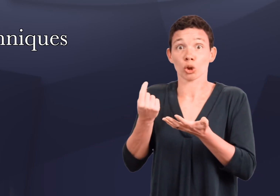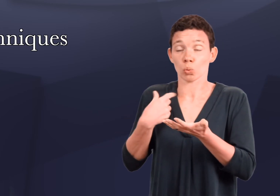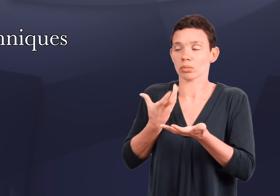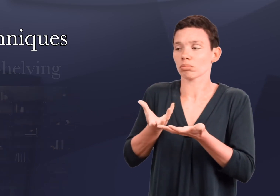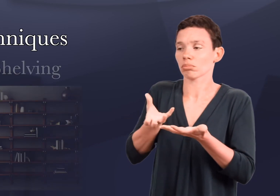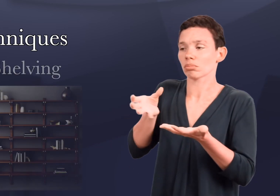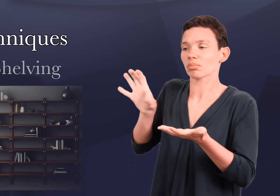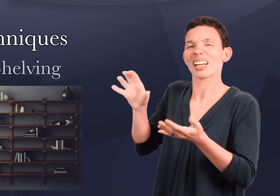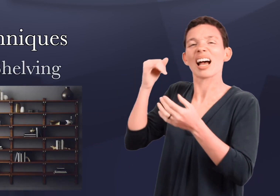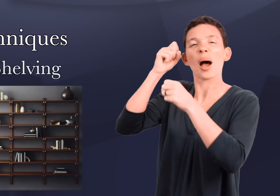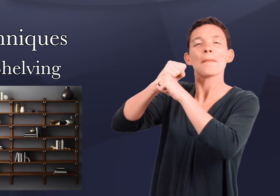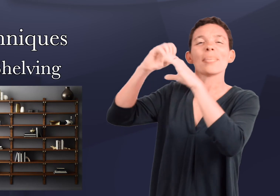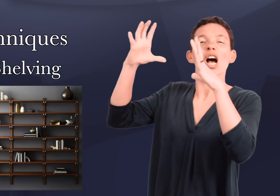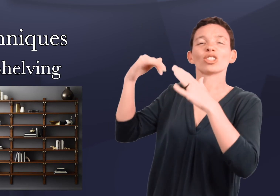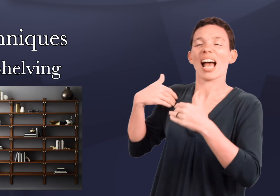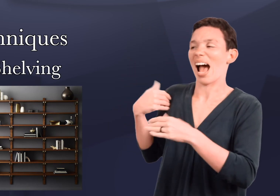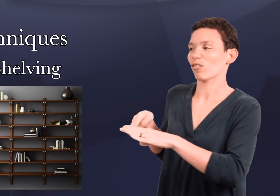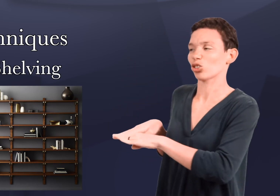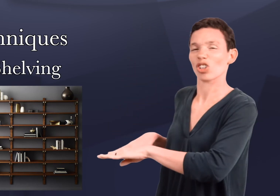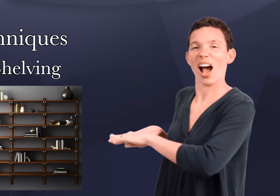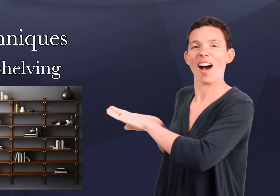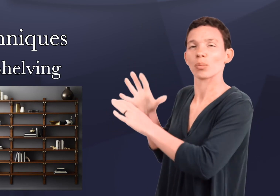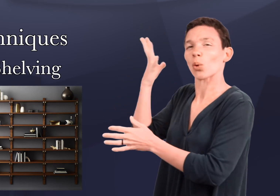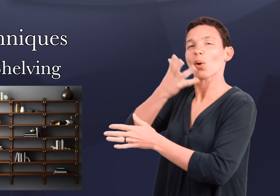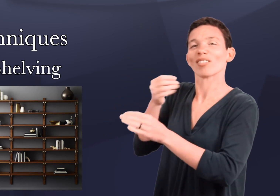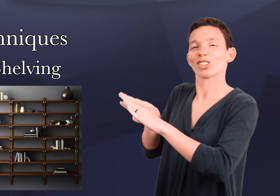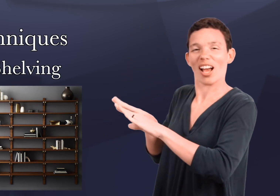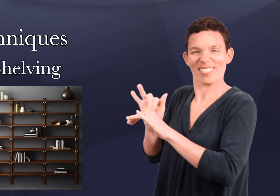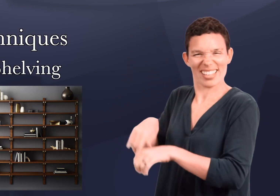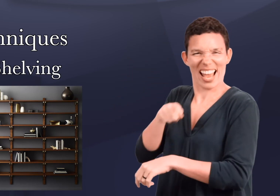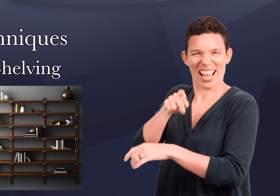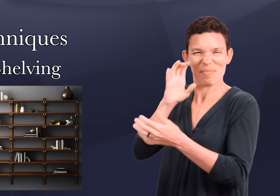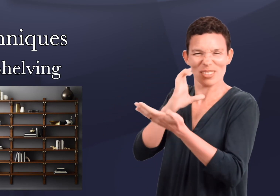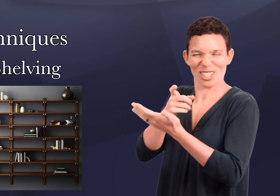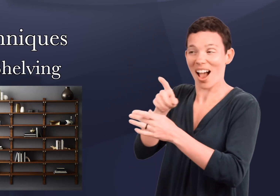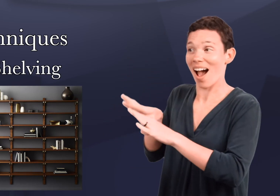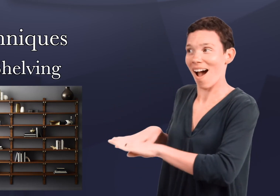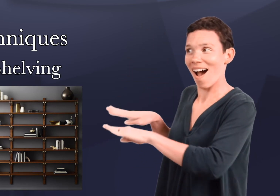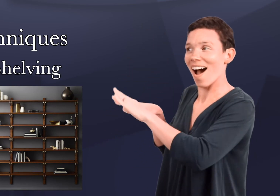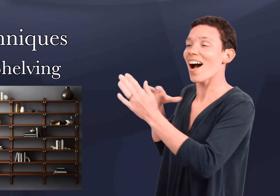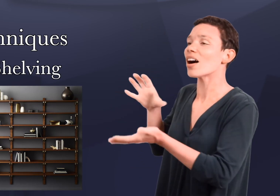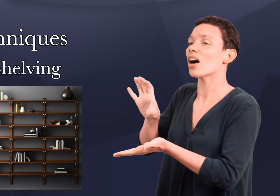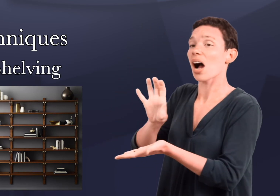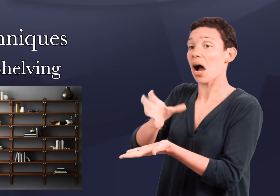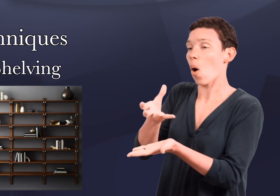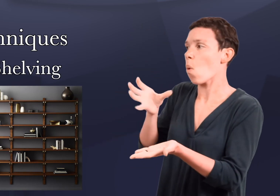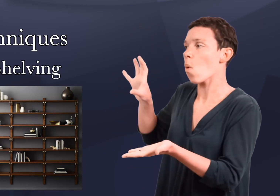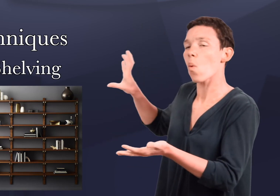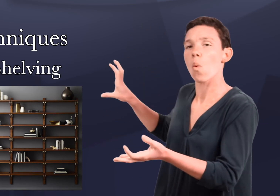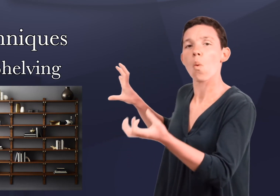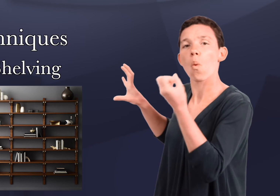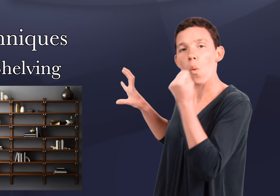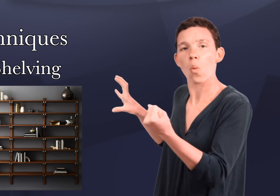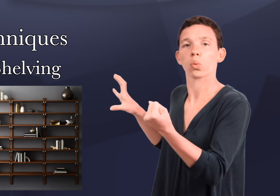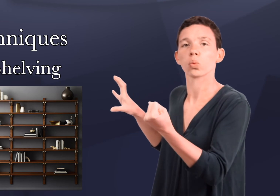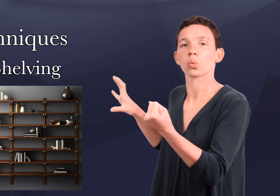When that happens, I compartmentalize these thoughts and feeling on imaginary shelves. Hold onto it.